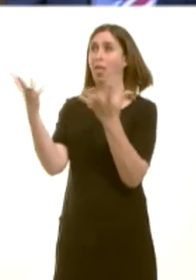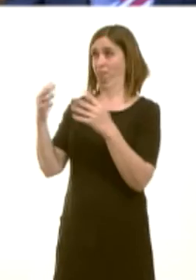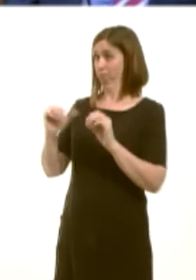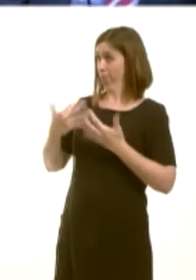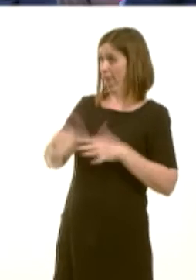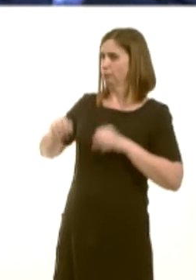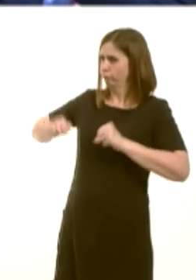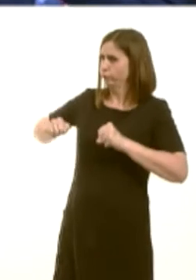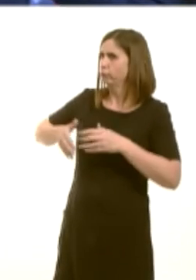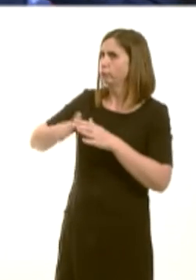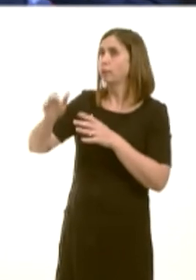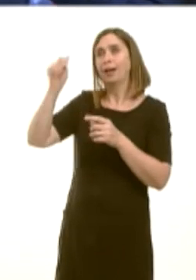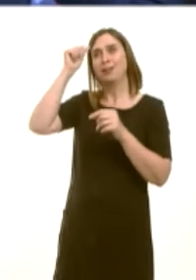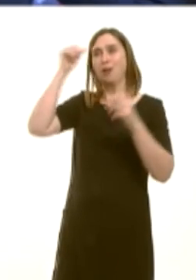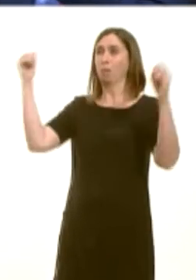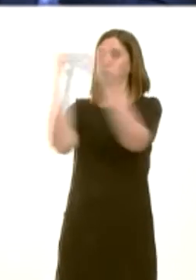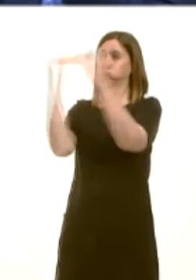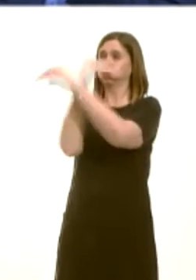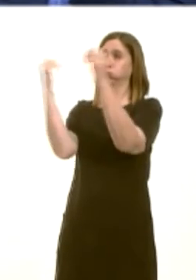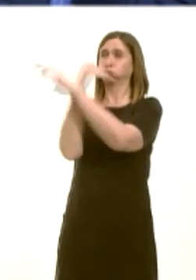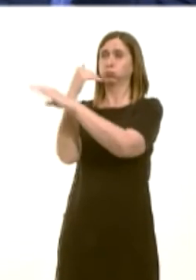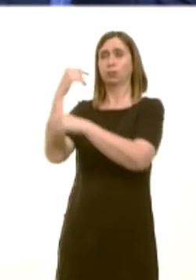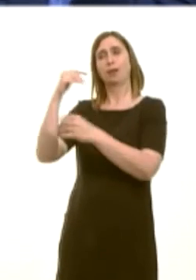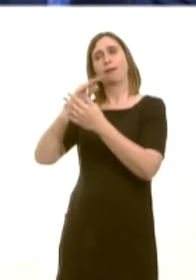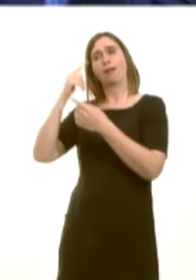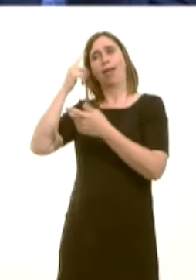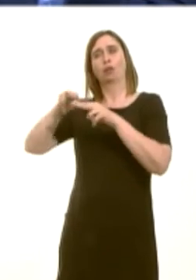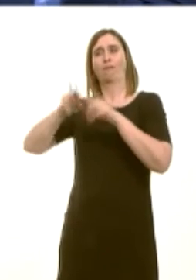of a new Heads of the Valleys dual carriageway does provide direct access to the zoneóthatís